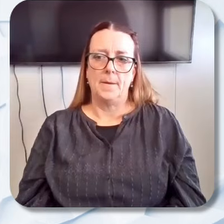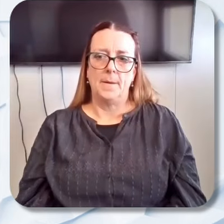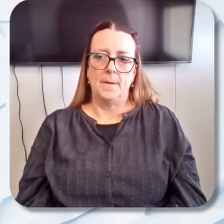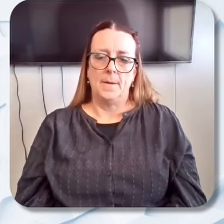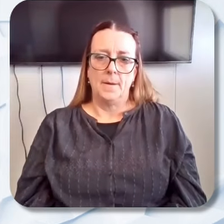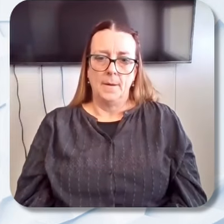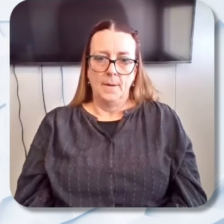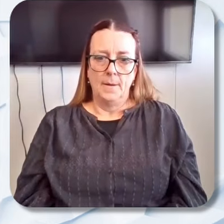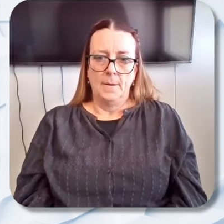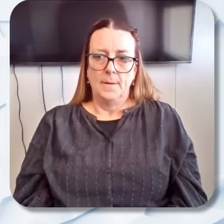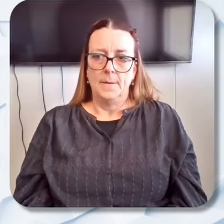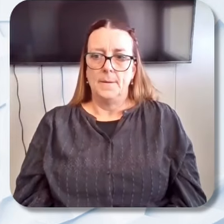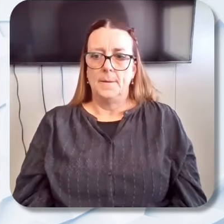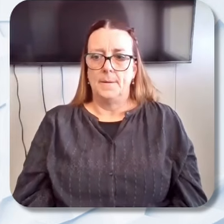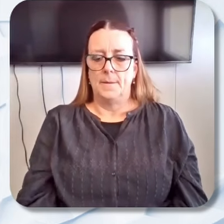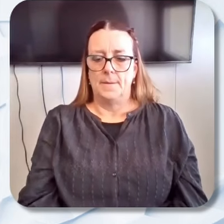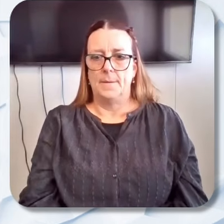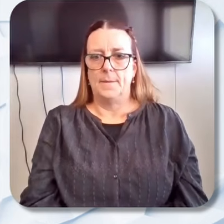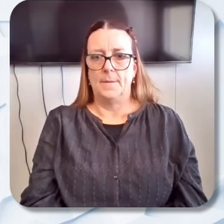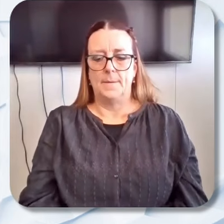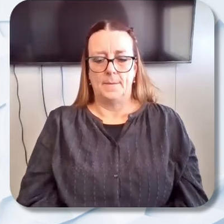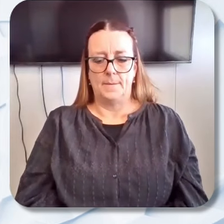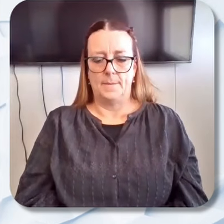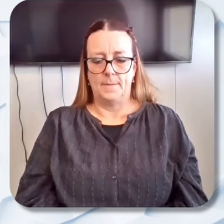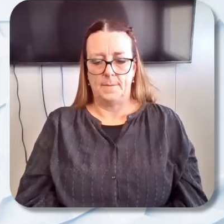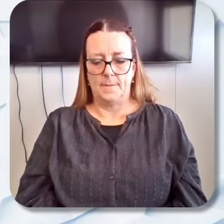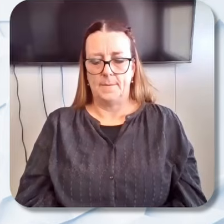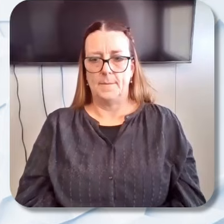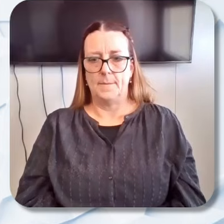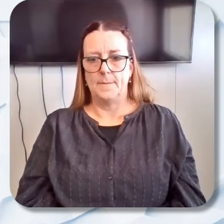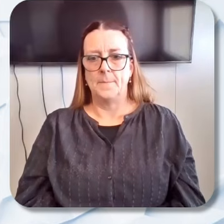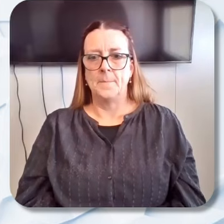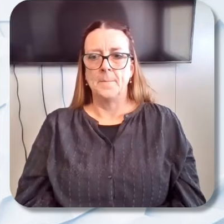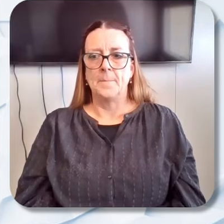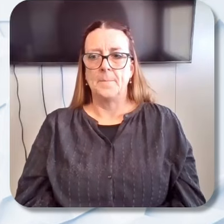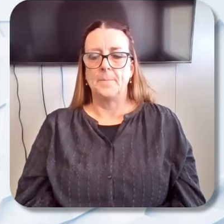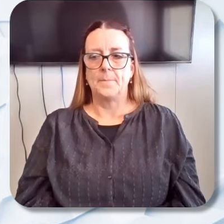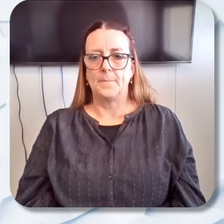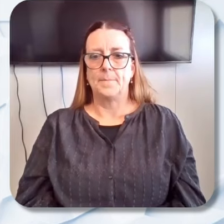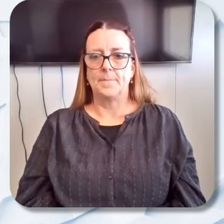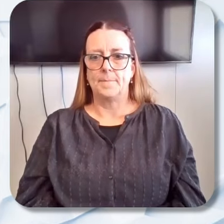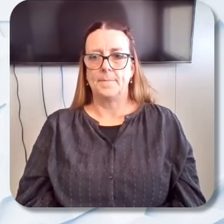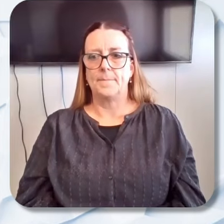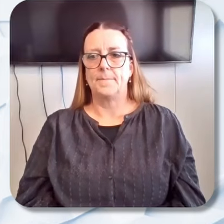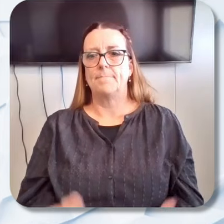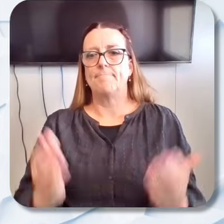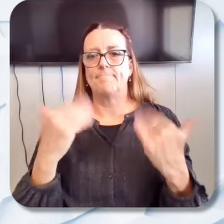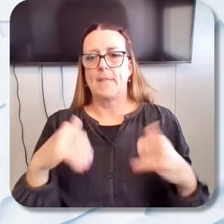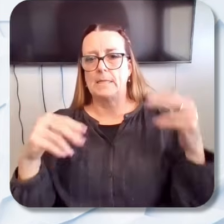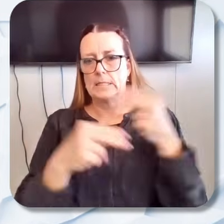Yeah, we can go back down to the next slide.